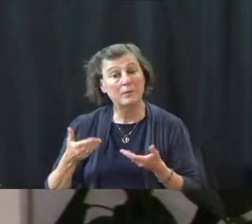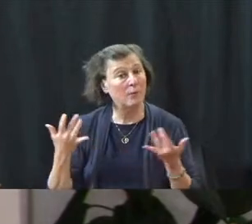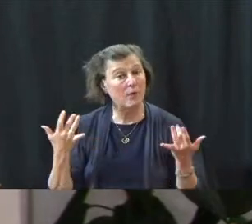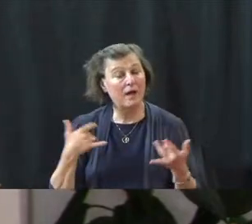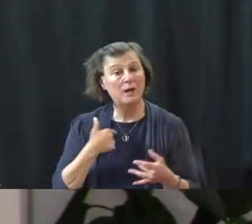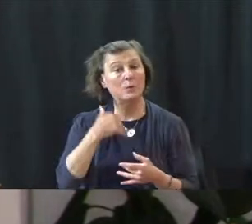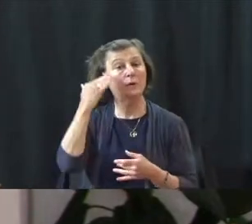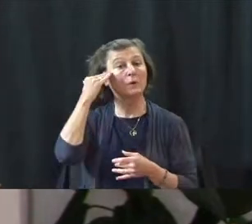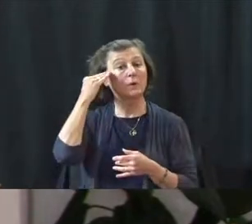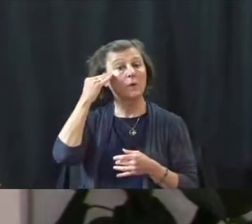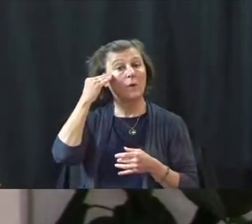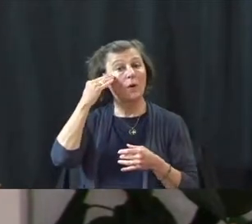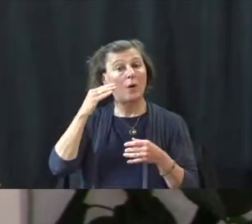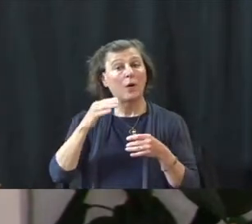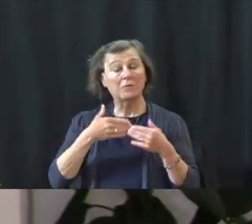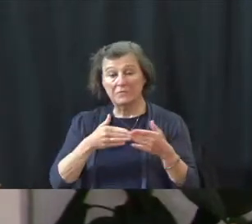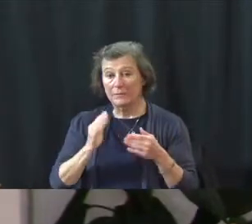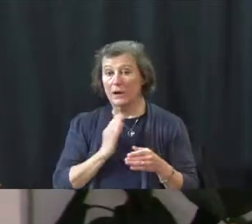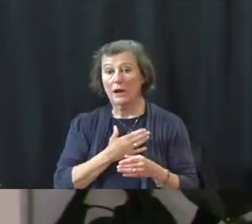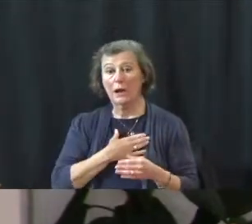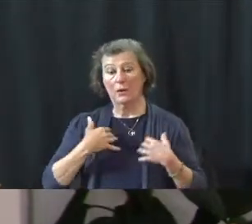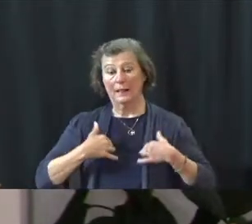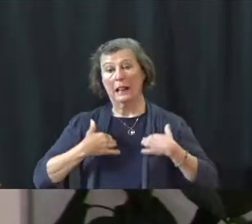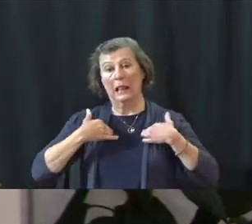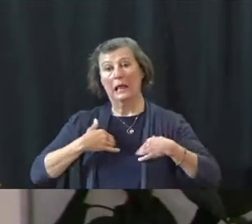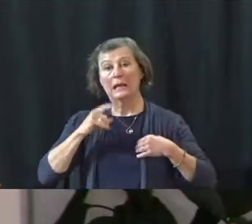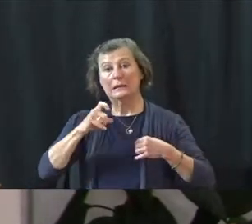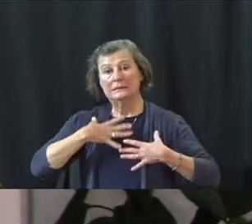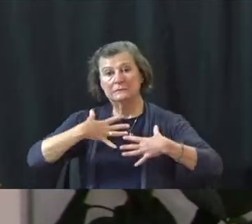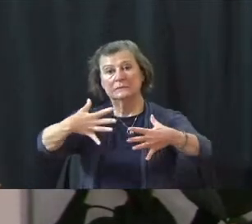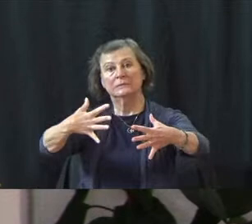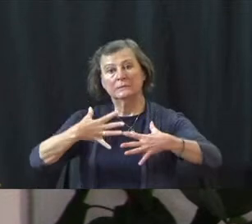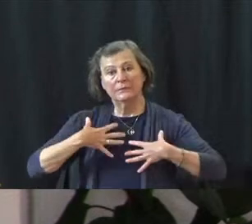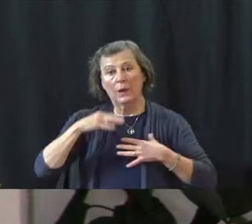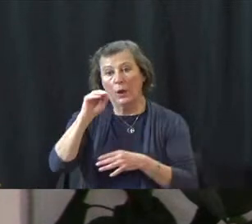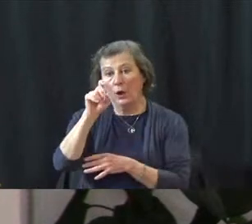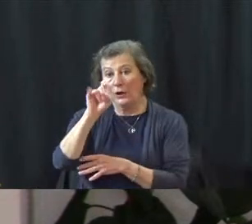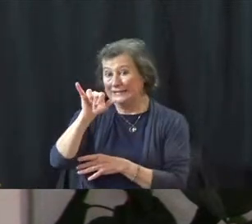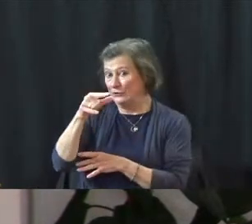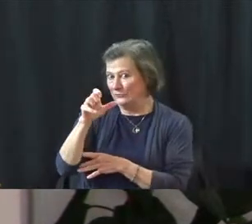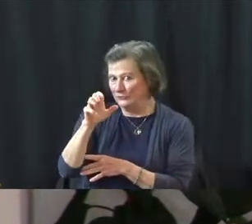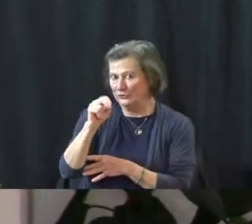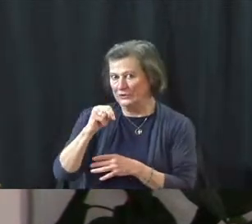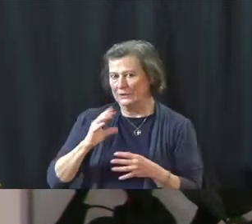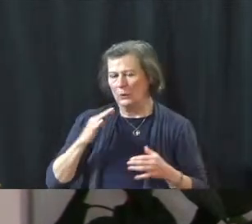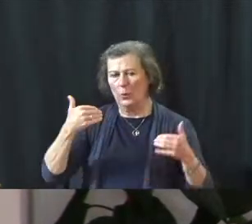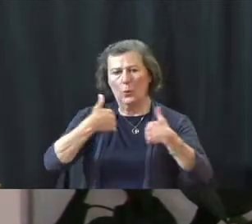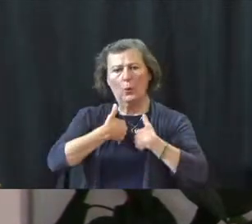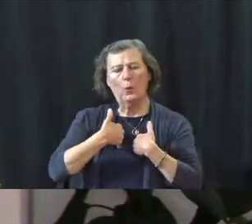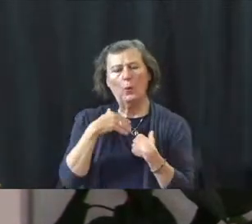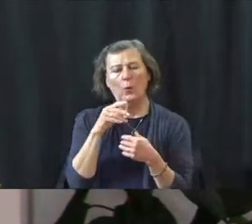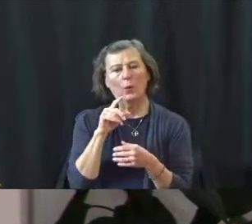as our lungs must breathe in more oxygen, so do our souls require the renewal that welcoming